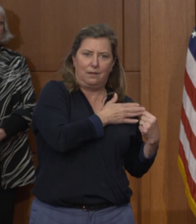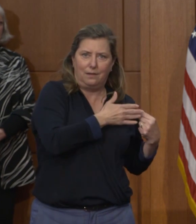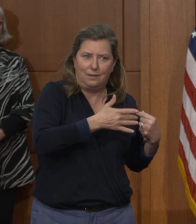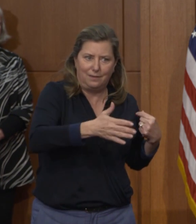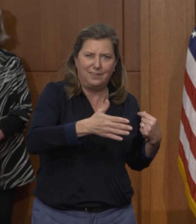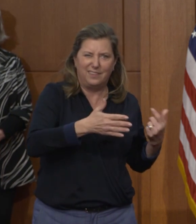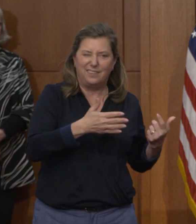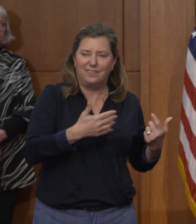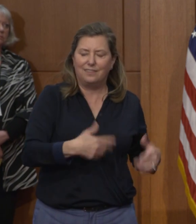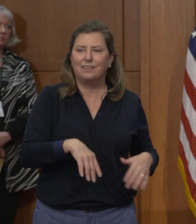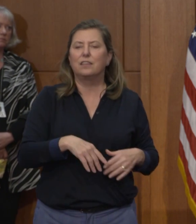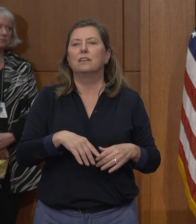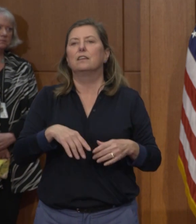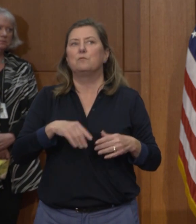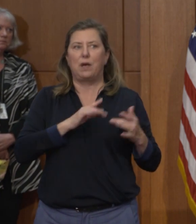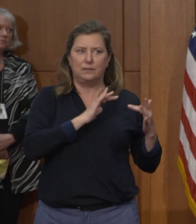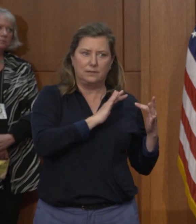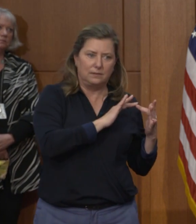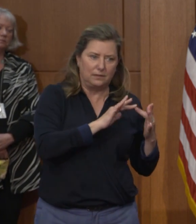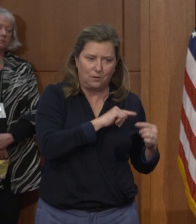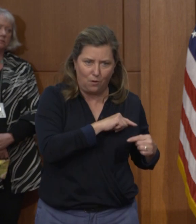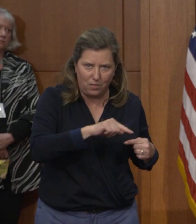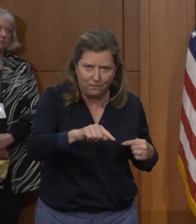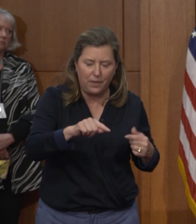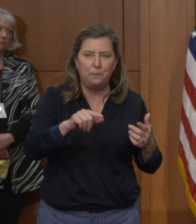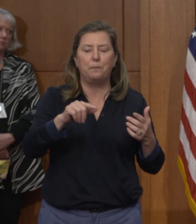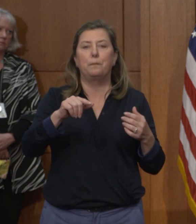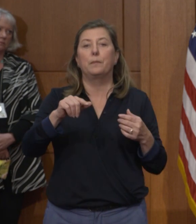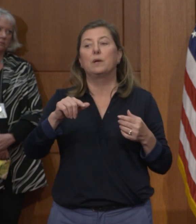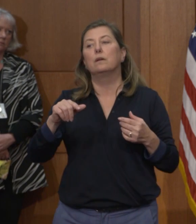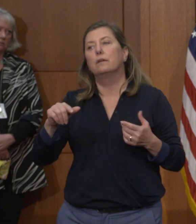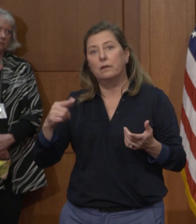contact tracing is a very labor intensive thing for every one person who has a covert 19.